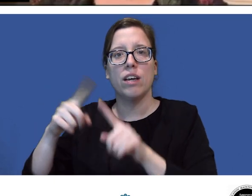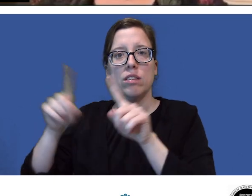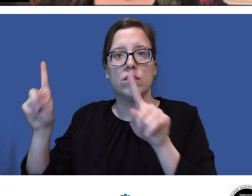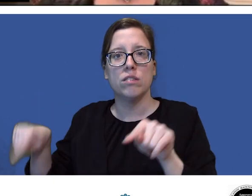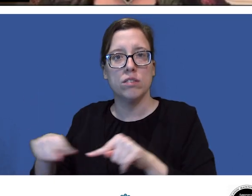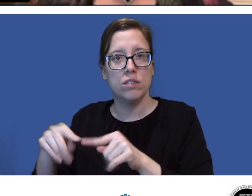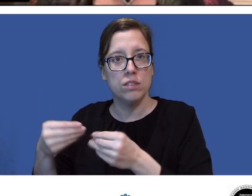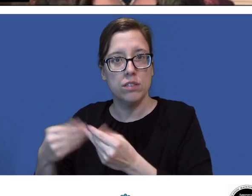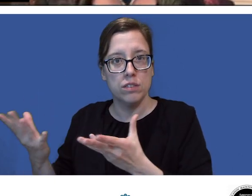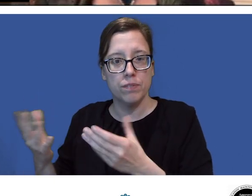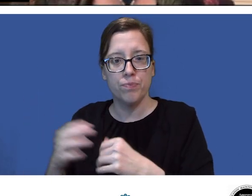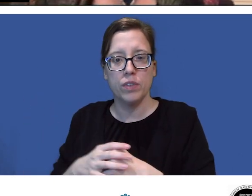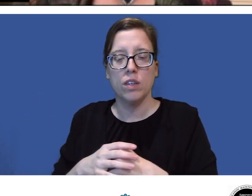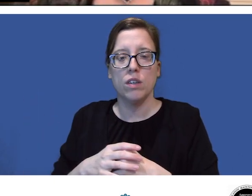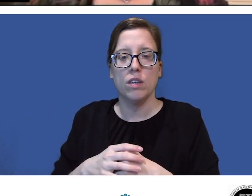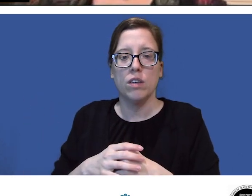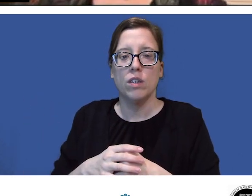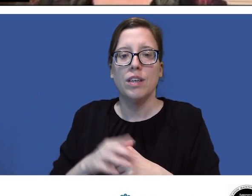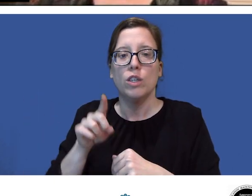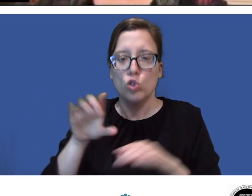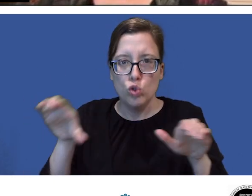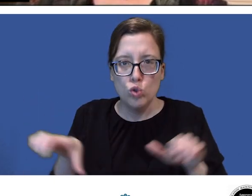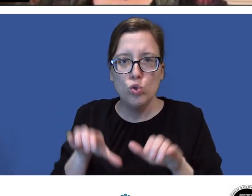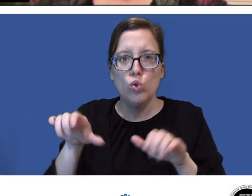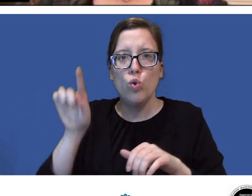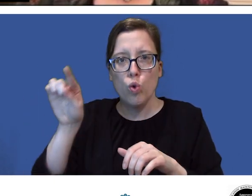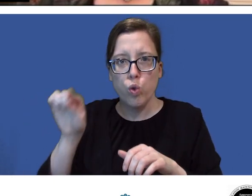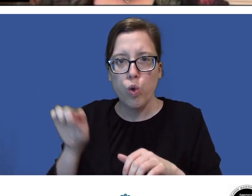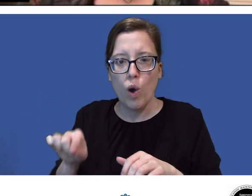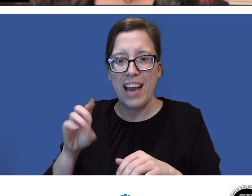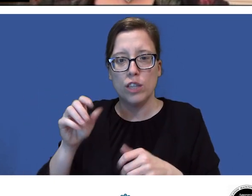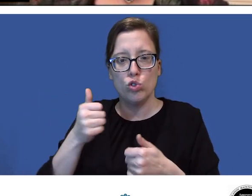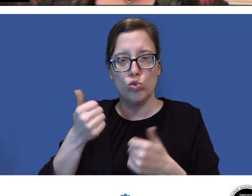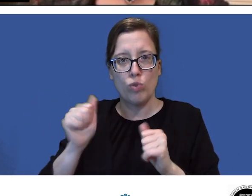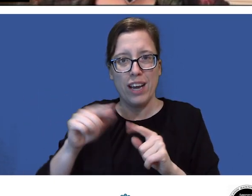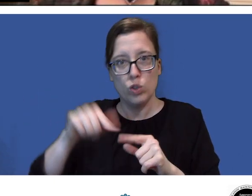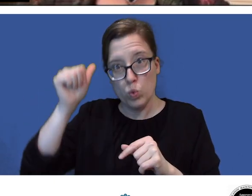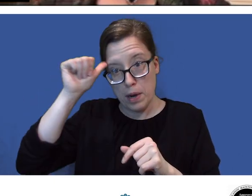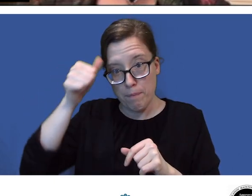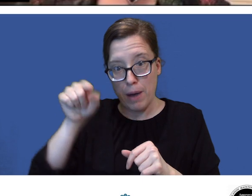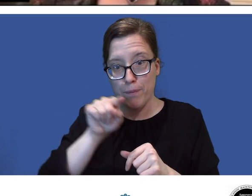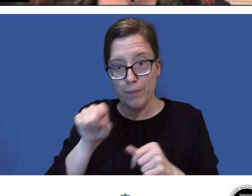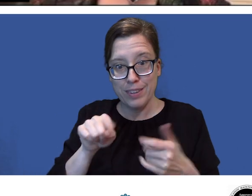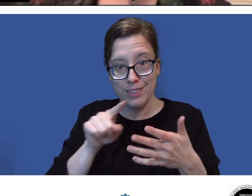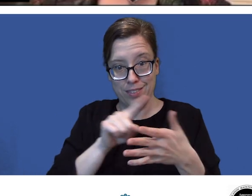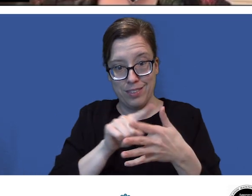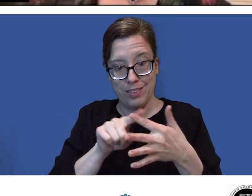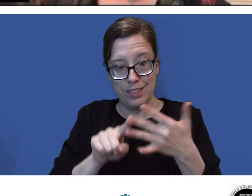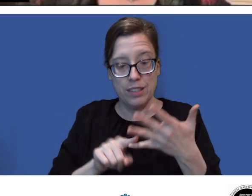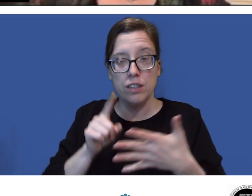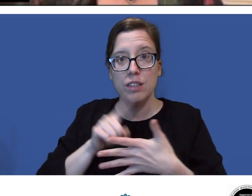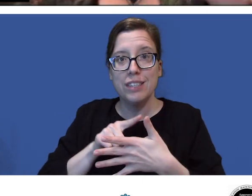That's your second handout. Implement those things and try to remember these.